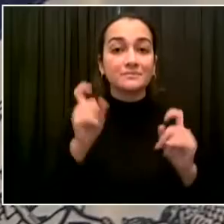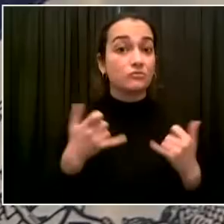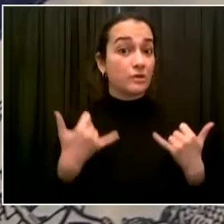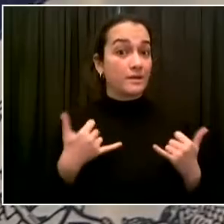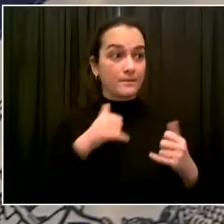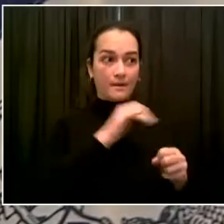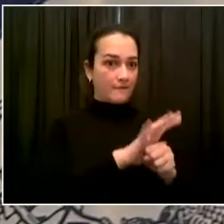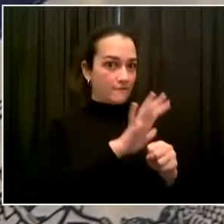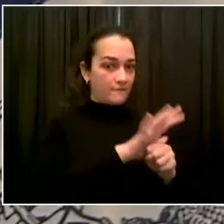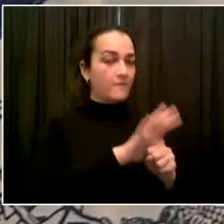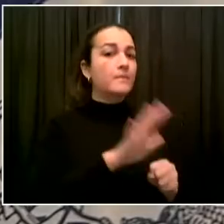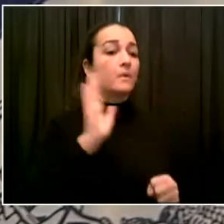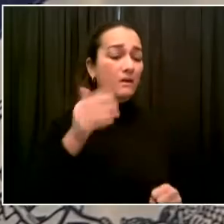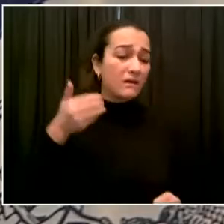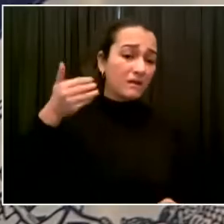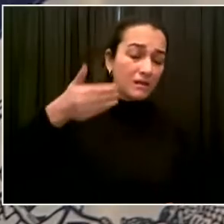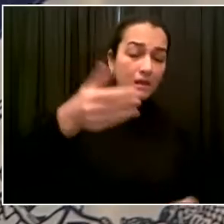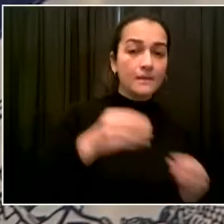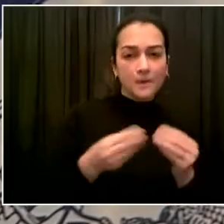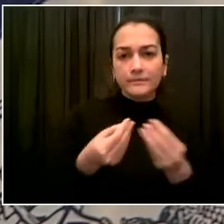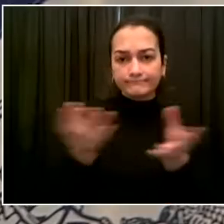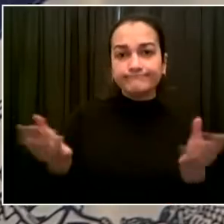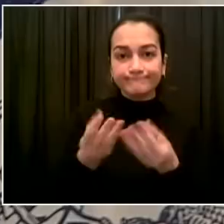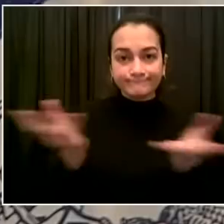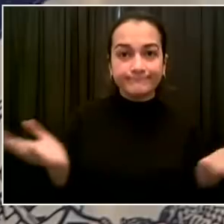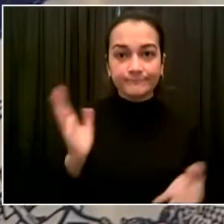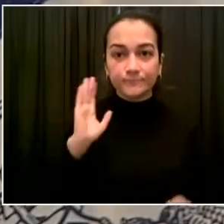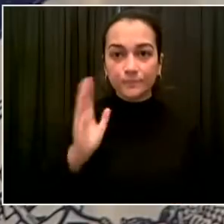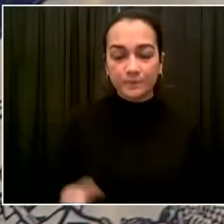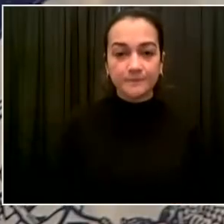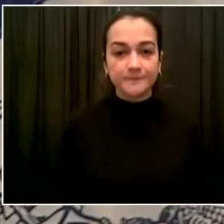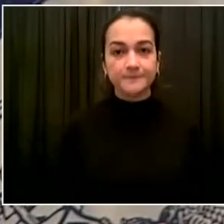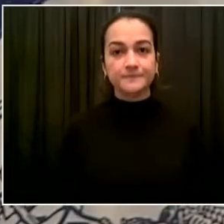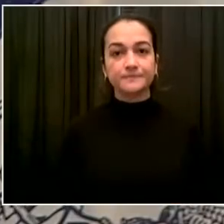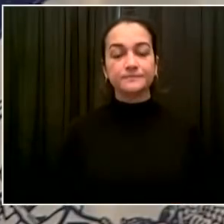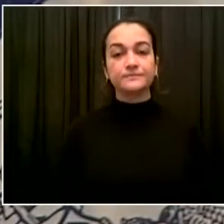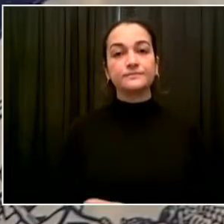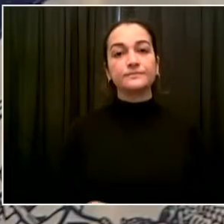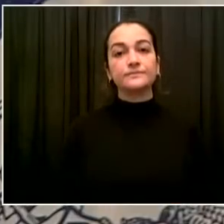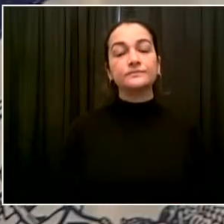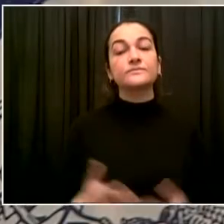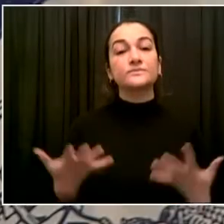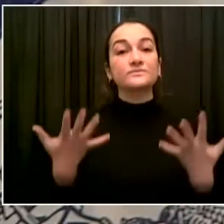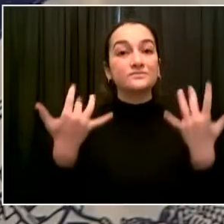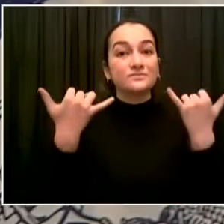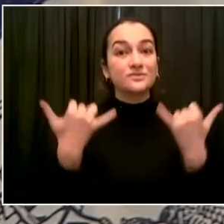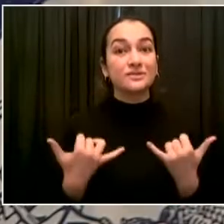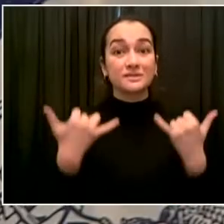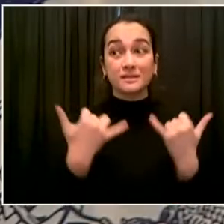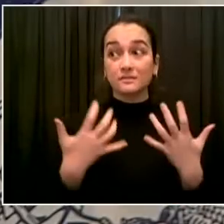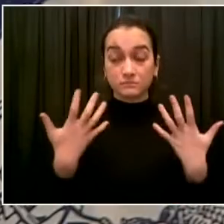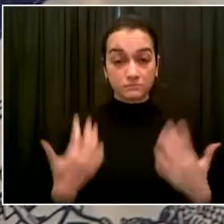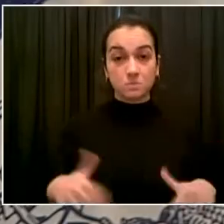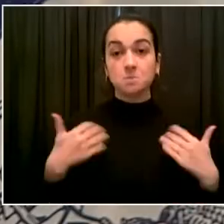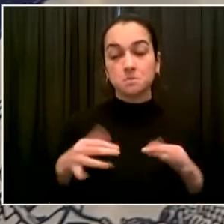KEY PIECE OF THE PUZZLE. AND WE ARE NOW